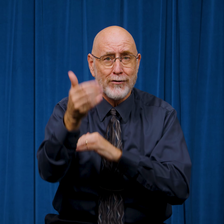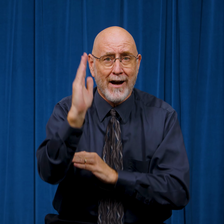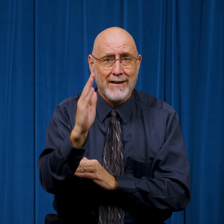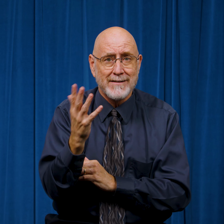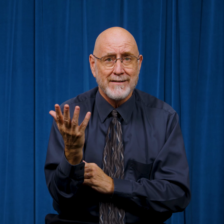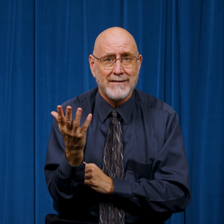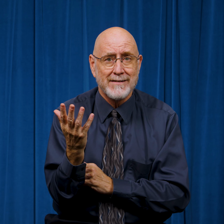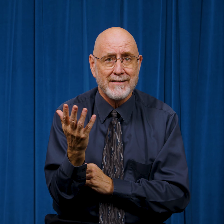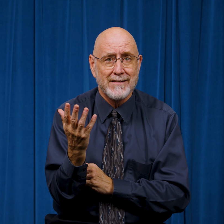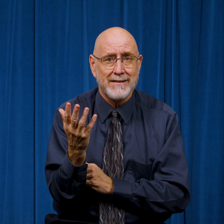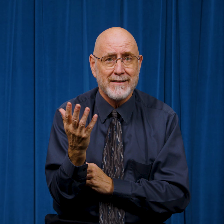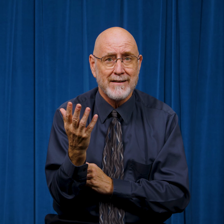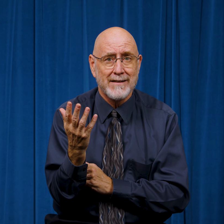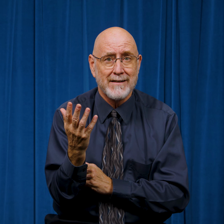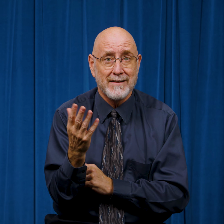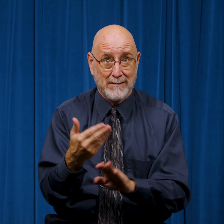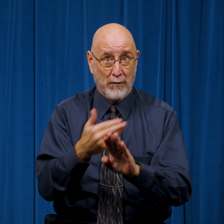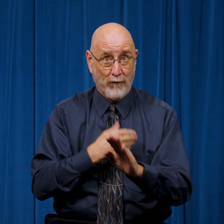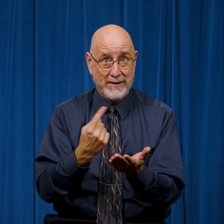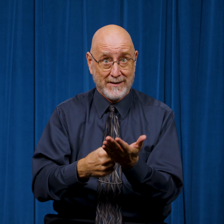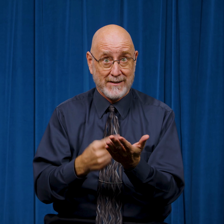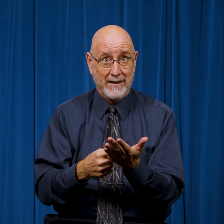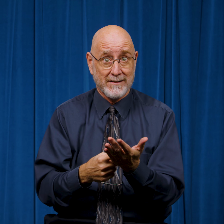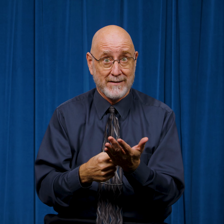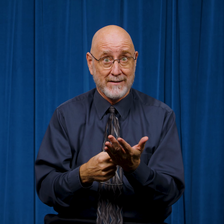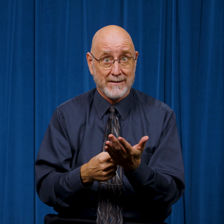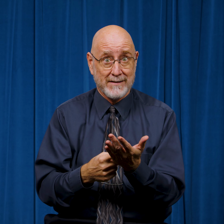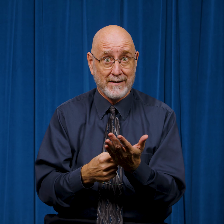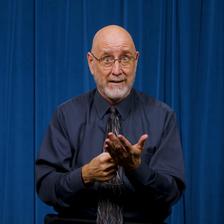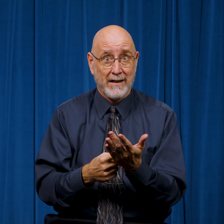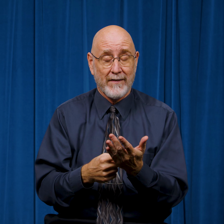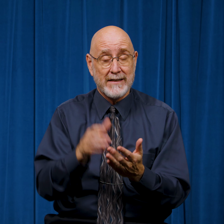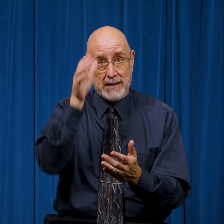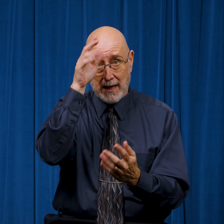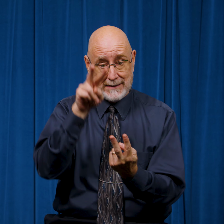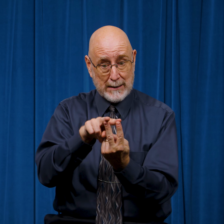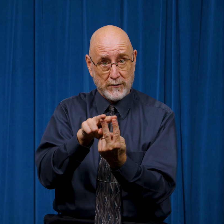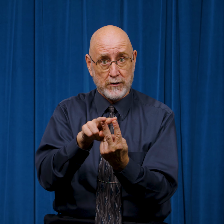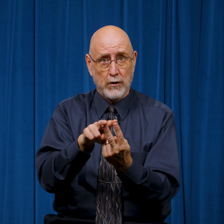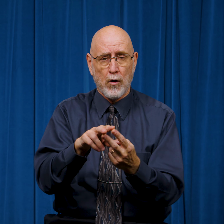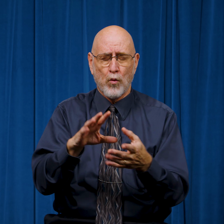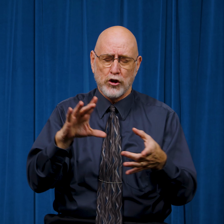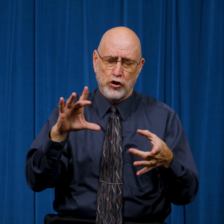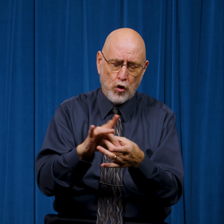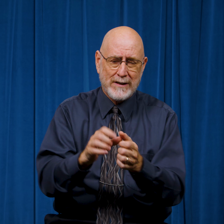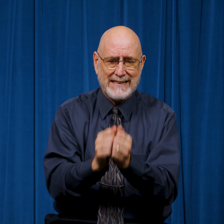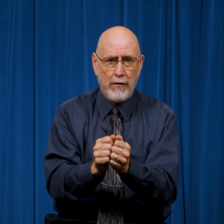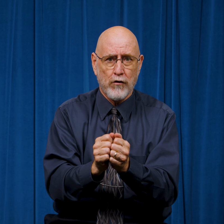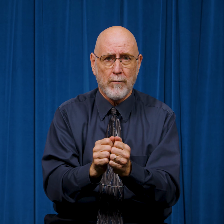As we've previously discussed, these two concepts were intimately joined together by the Founders,